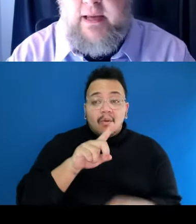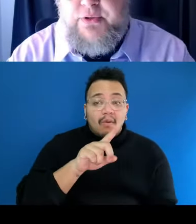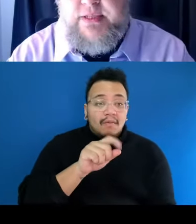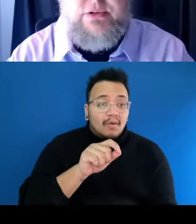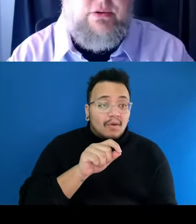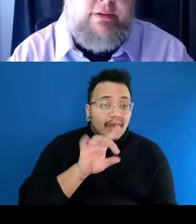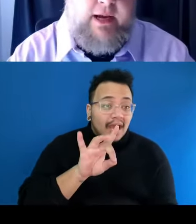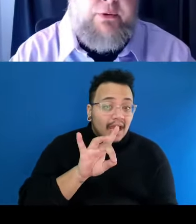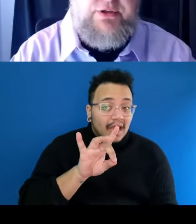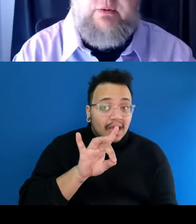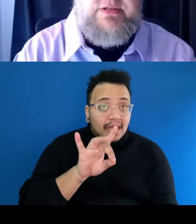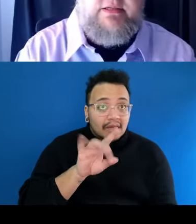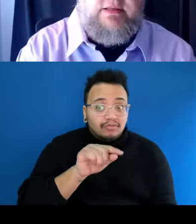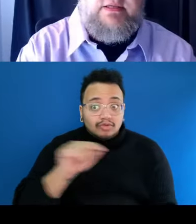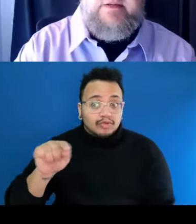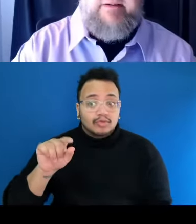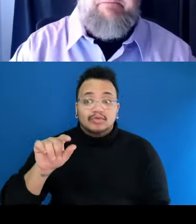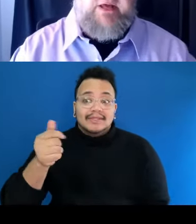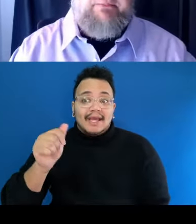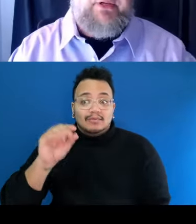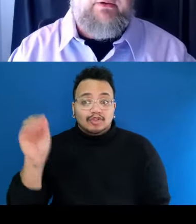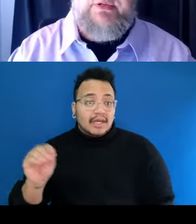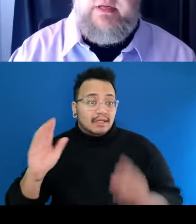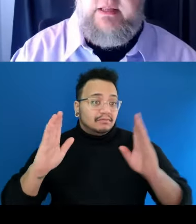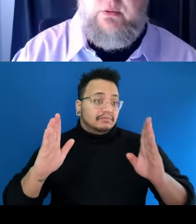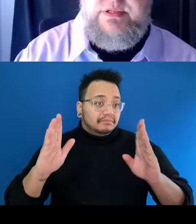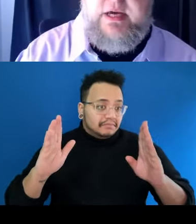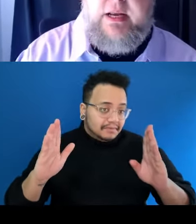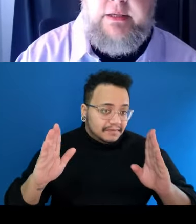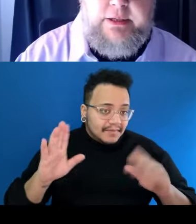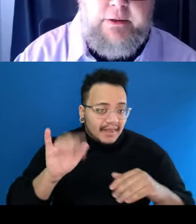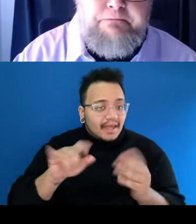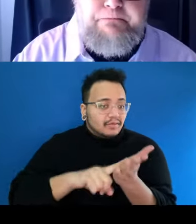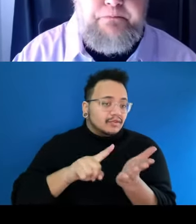or 9.2% in this particular study that we're citing here.